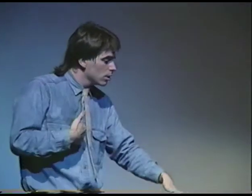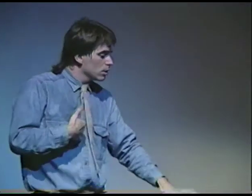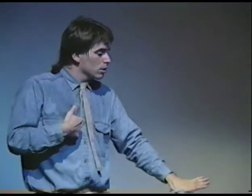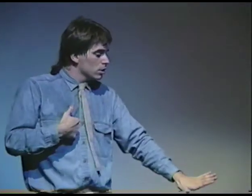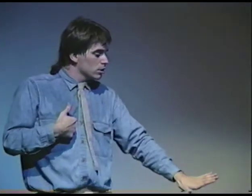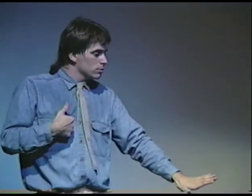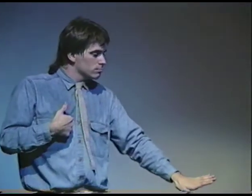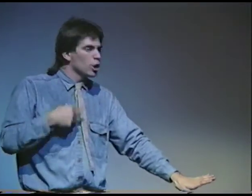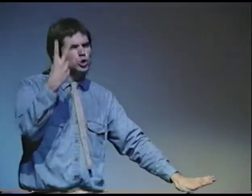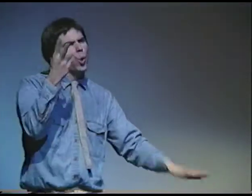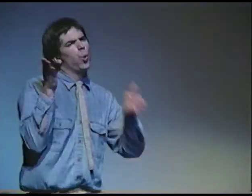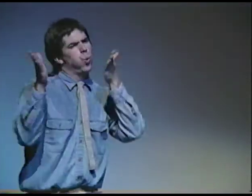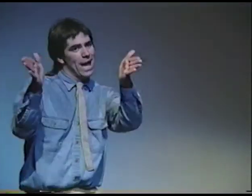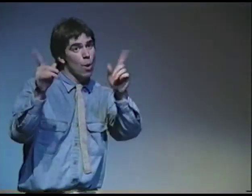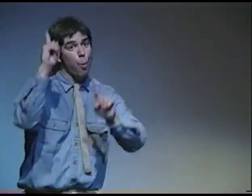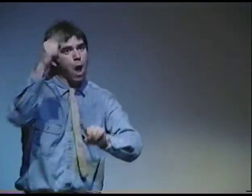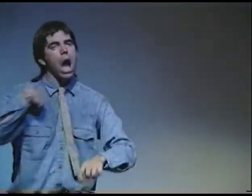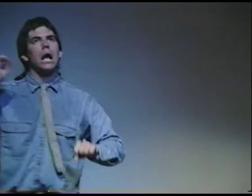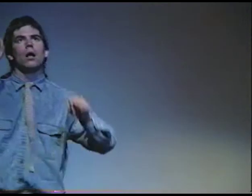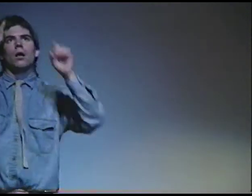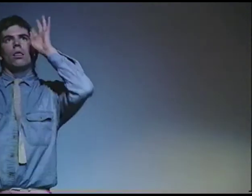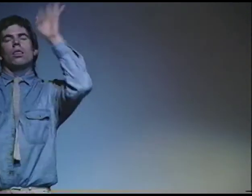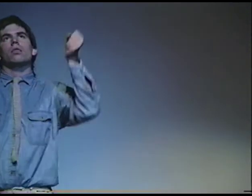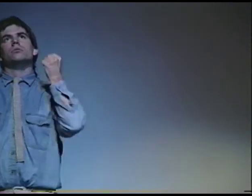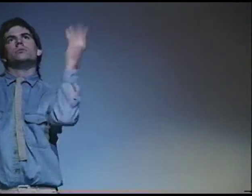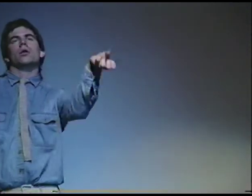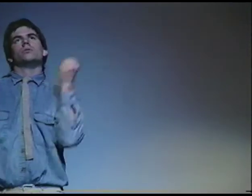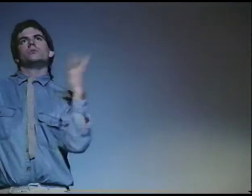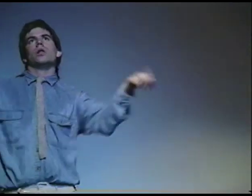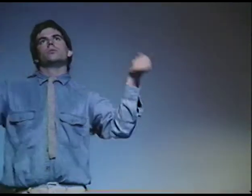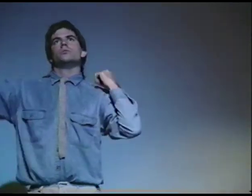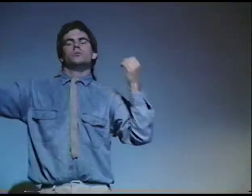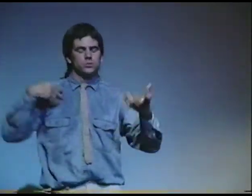But when I take that writing, there's two ways I can do it.